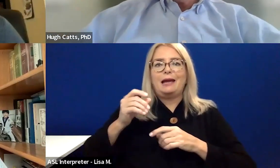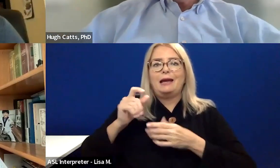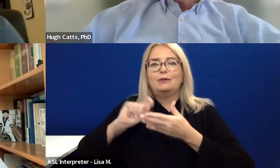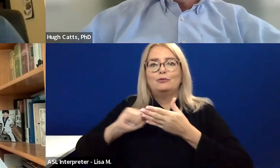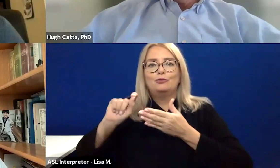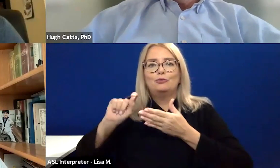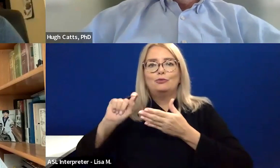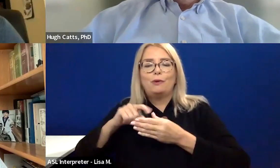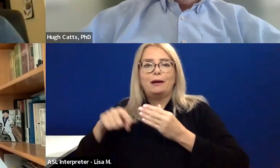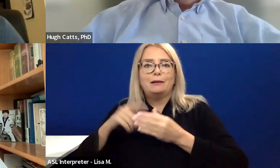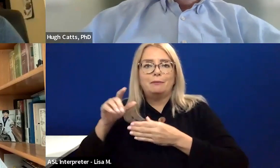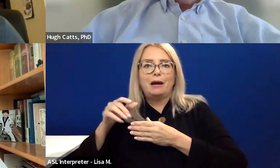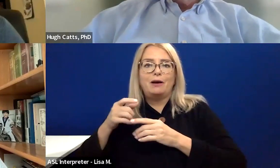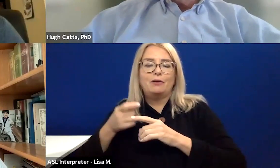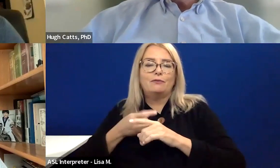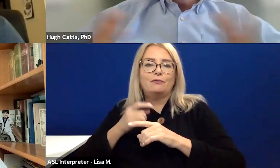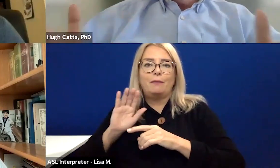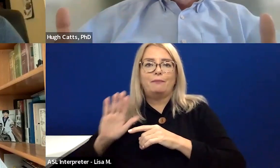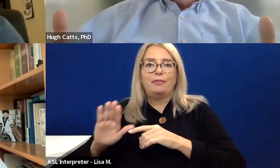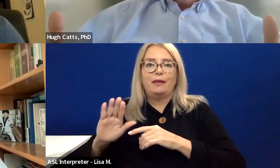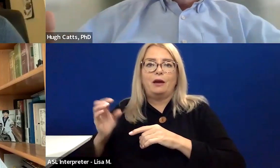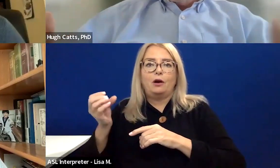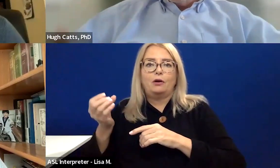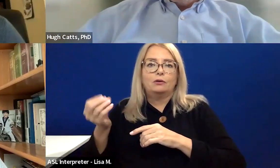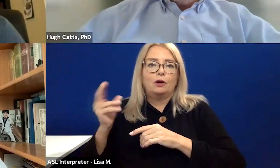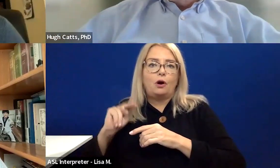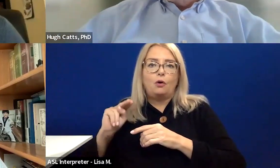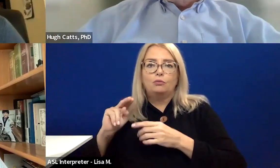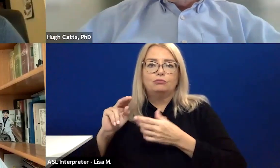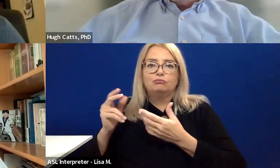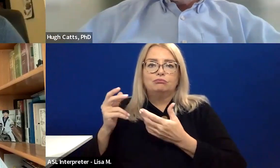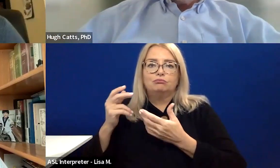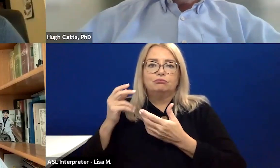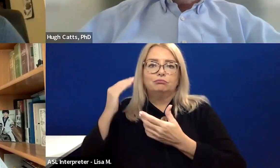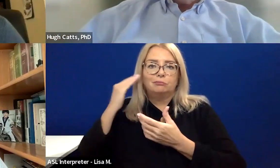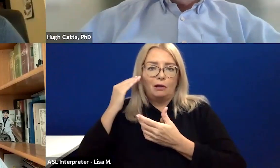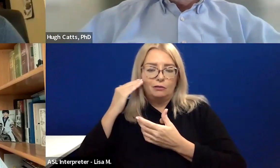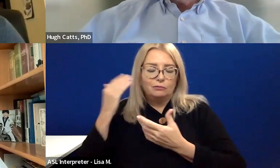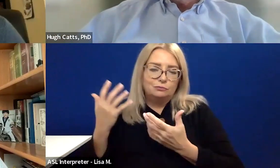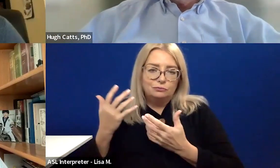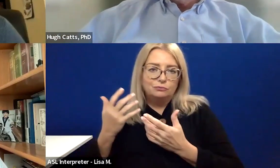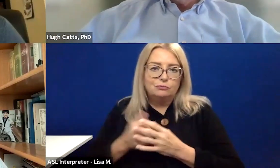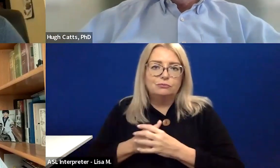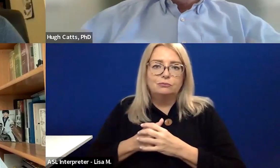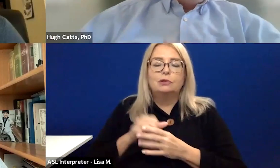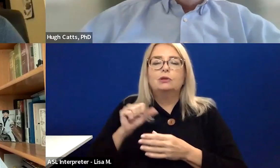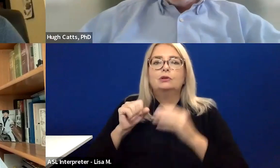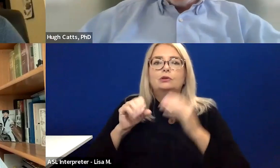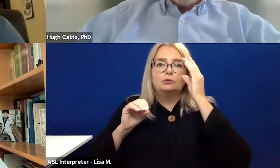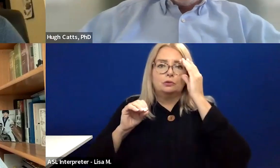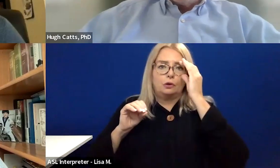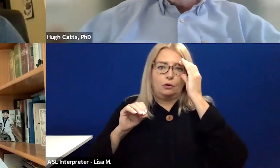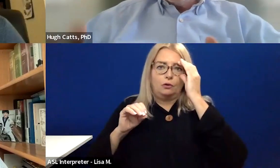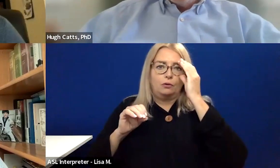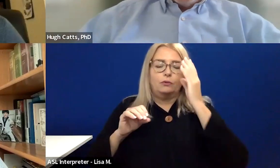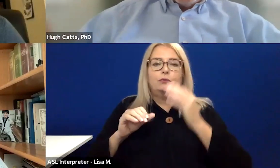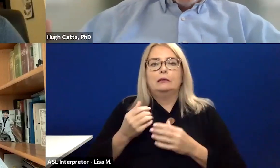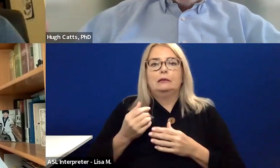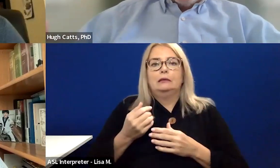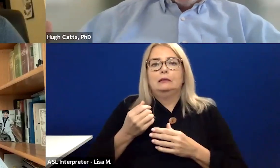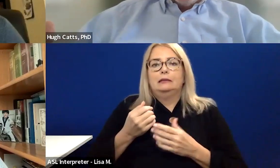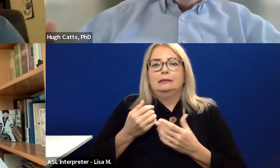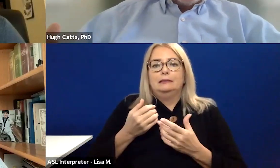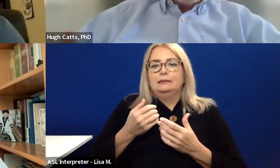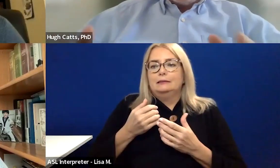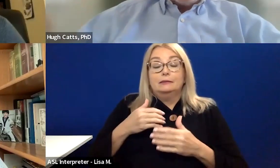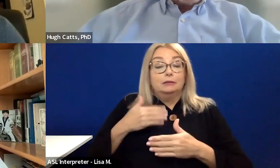produce we're we're you know this is something that's moving along I mean we'll we'll see where